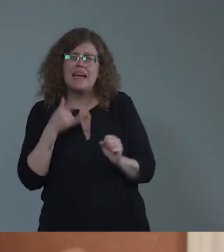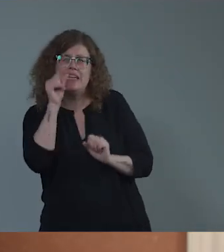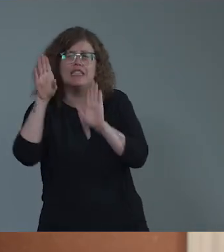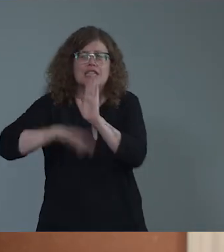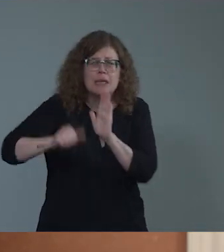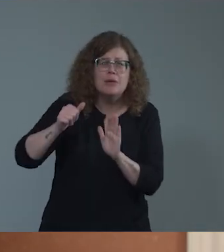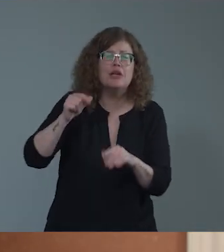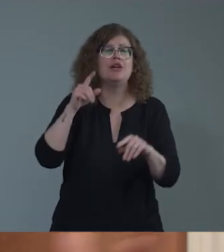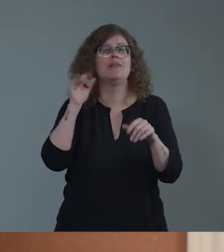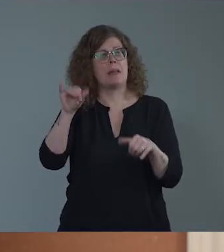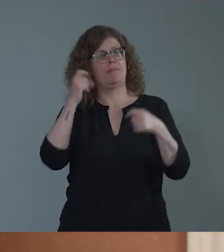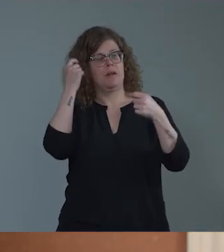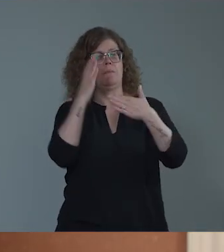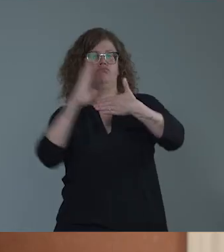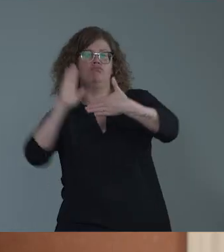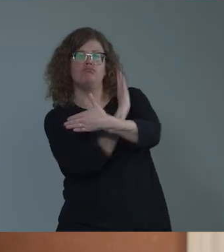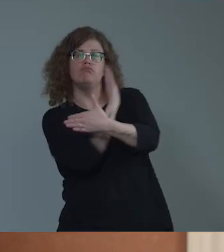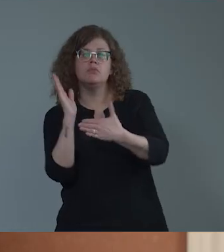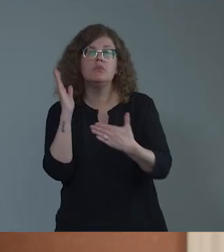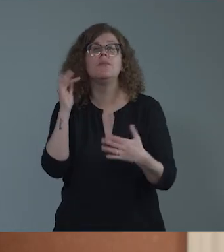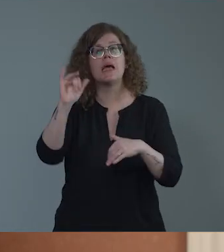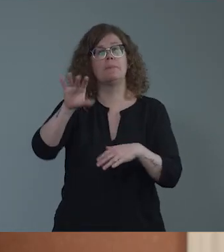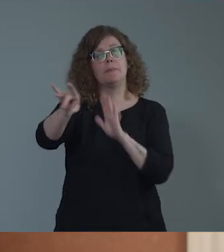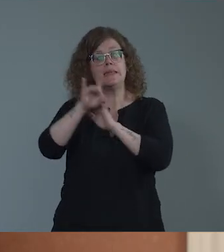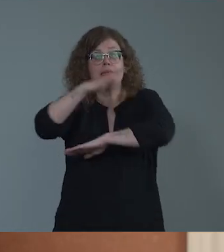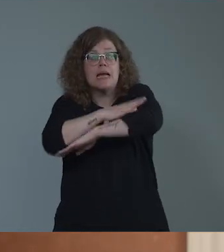or at least their applications are laid out for you in a much more simplistic way.